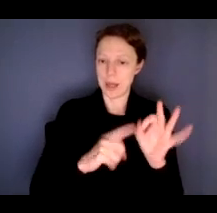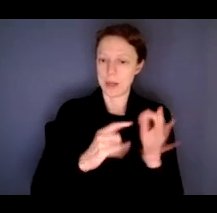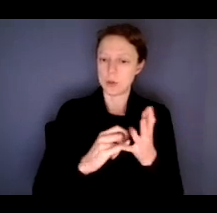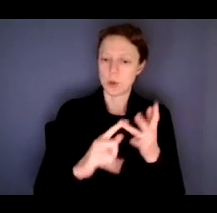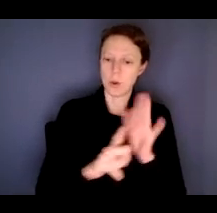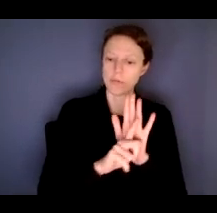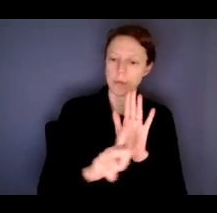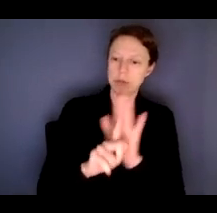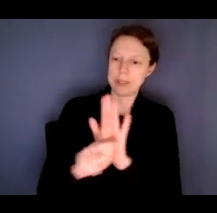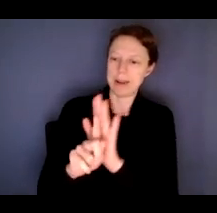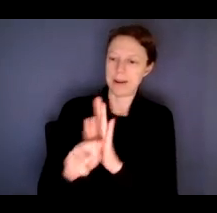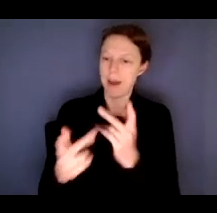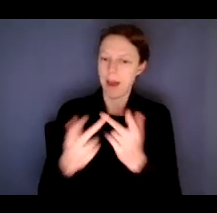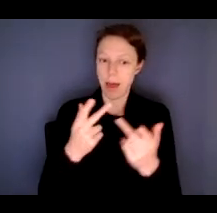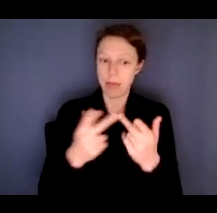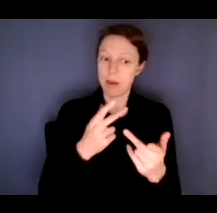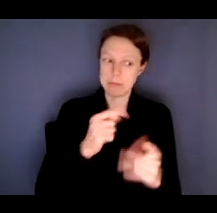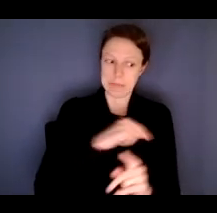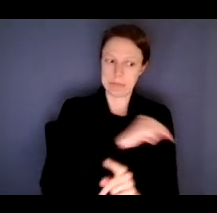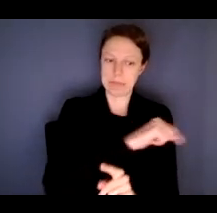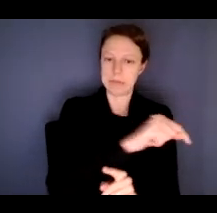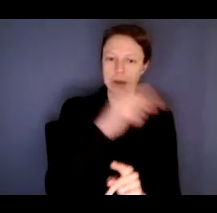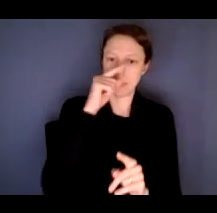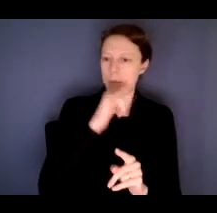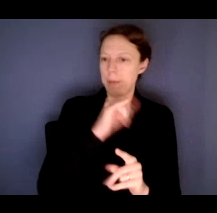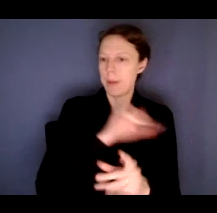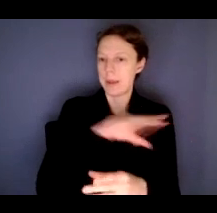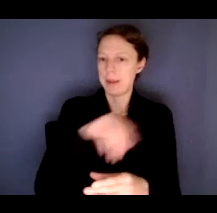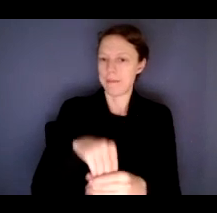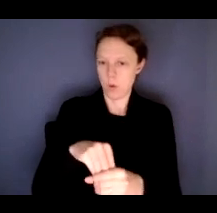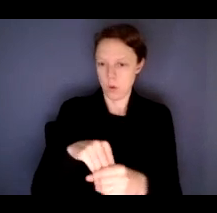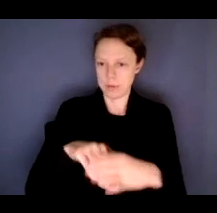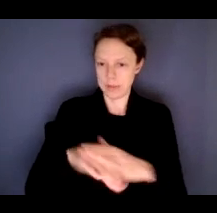who might be involved in a child protection proceeding, first and foremost is the parents.